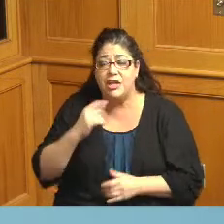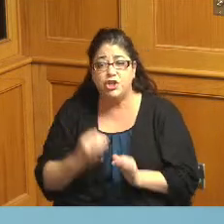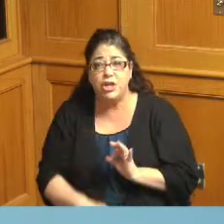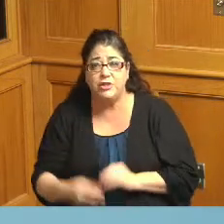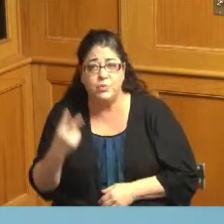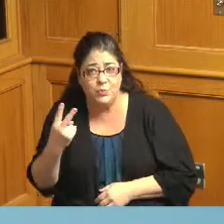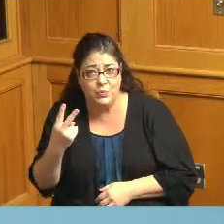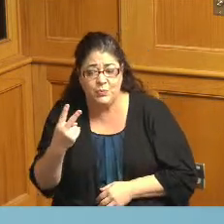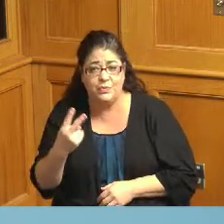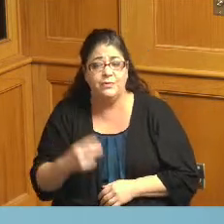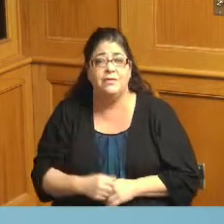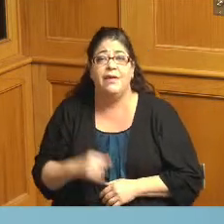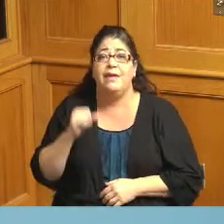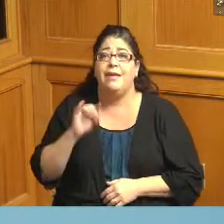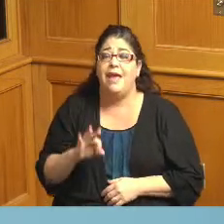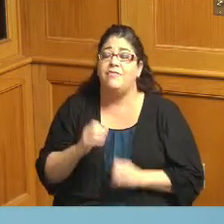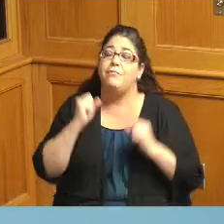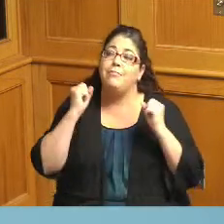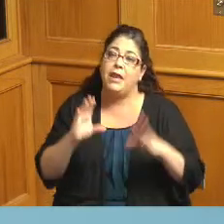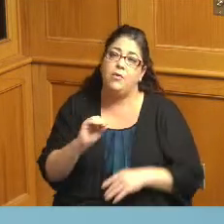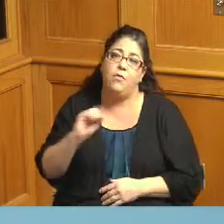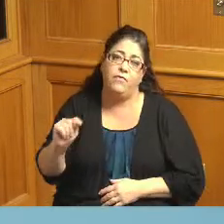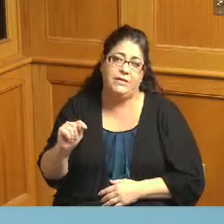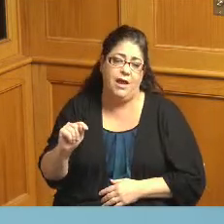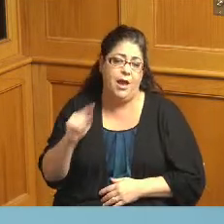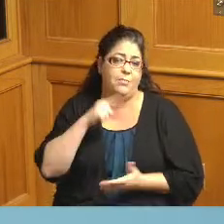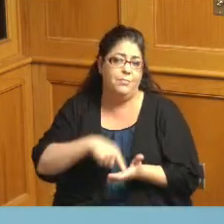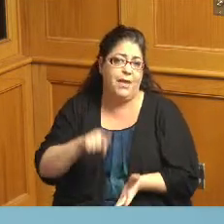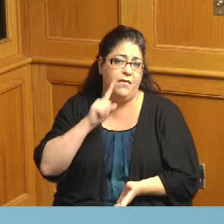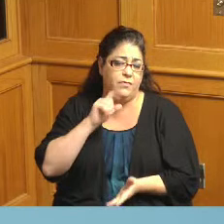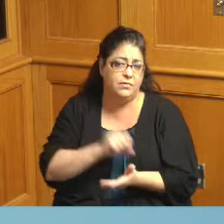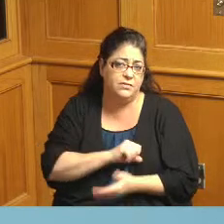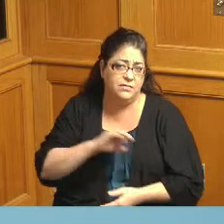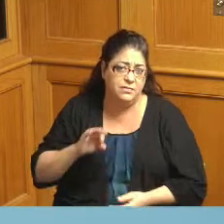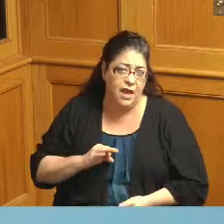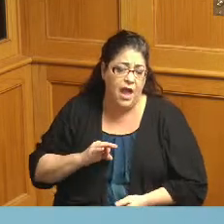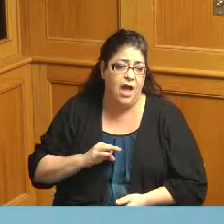there's a lot of overtime for our staff leading up to that election we're already doing overtime